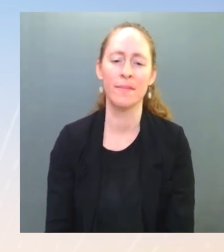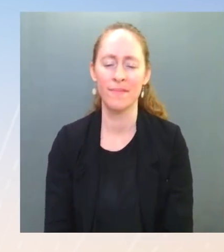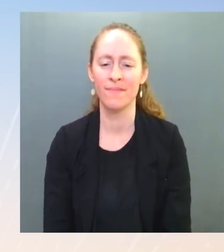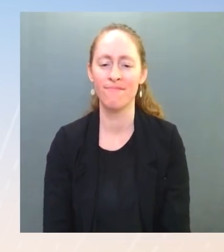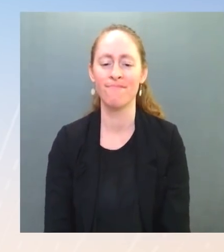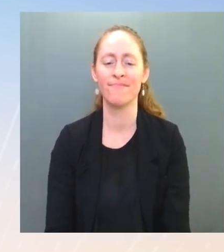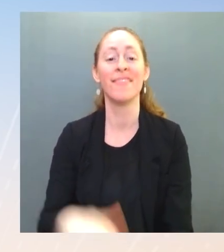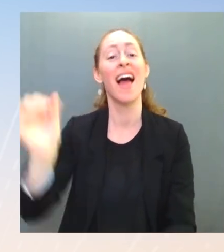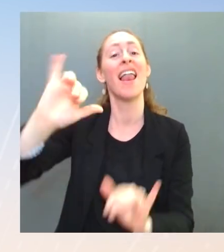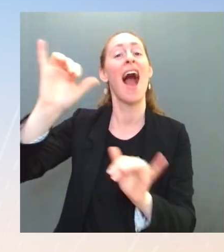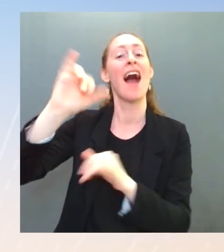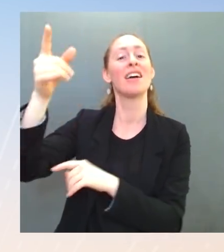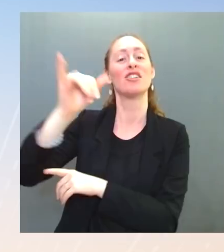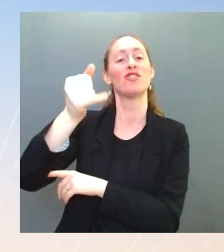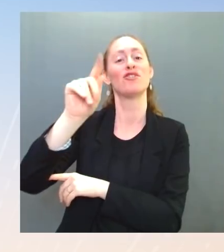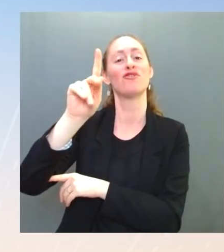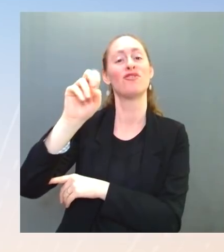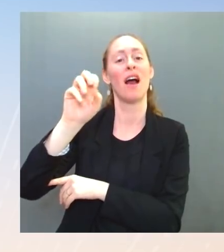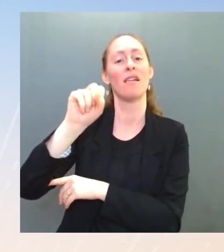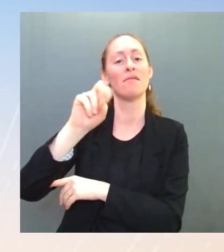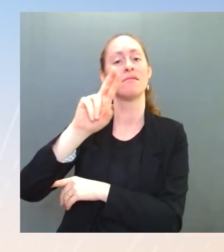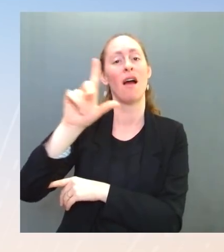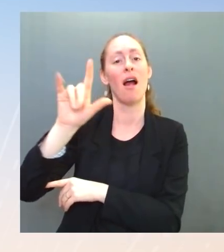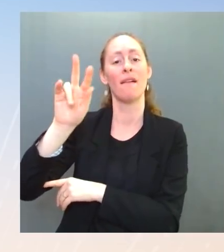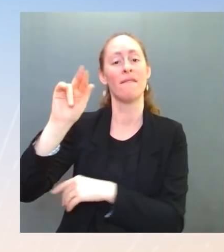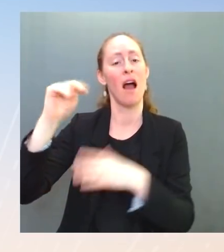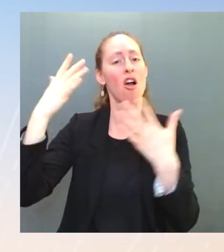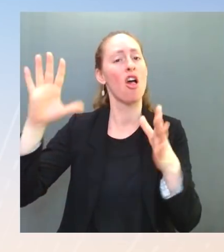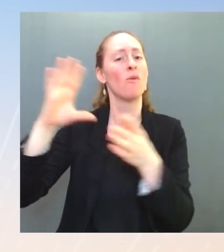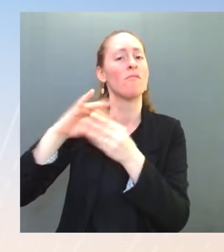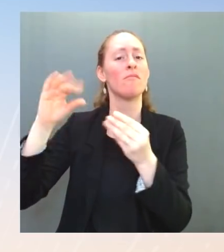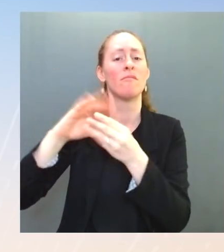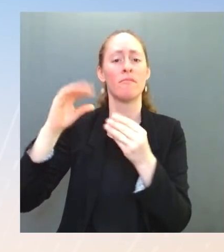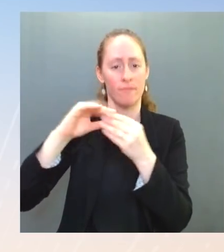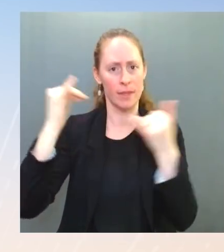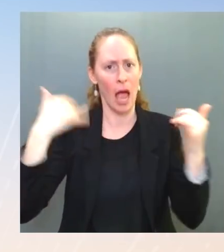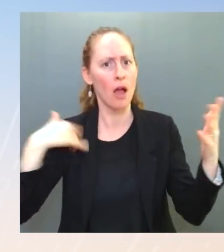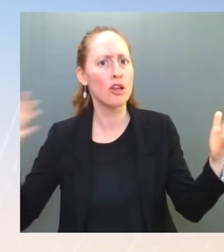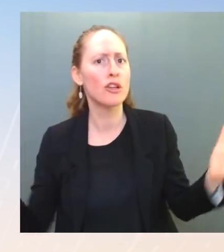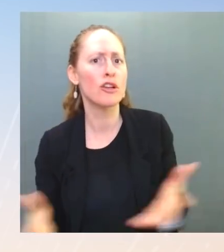of which there are a range of options currently underway, the OSCE, obviously the ICC,